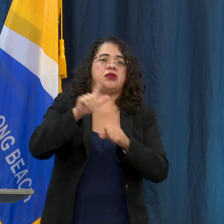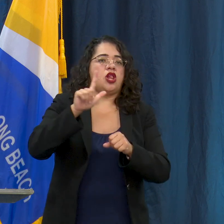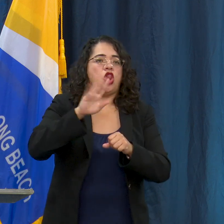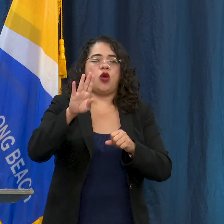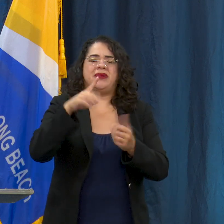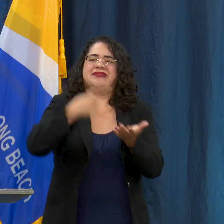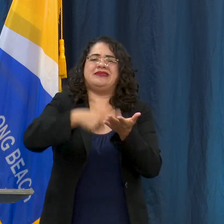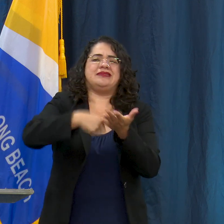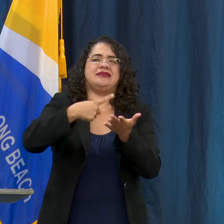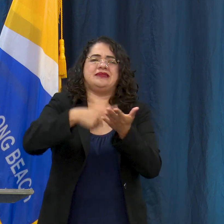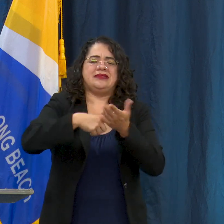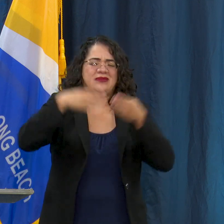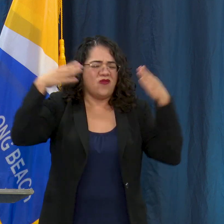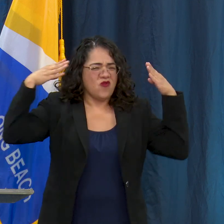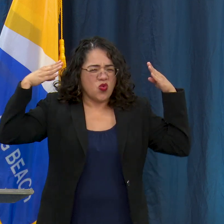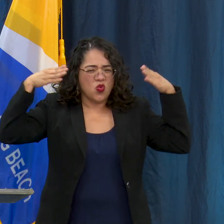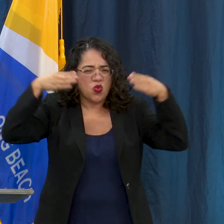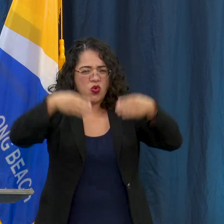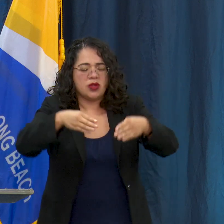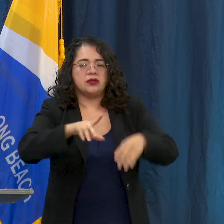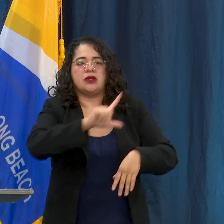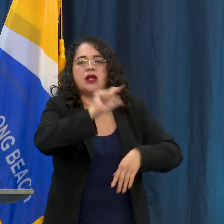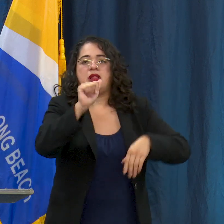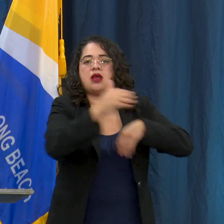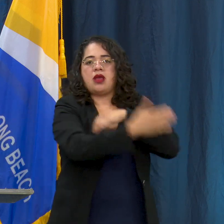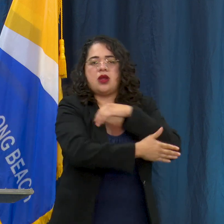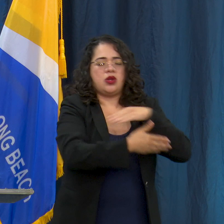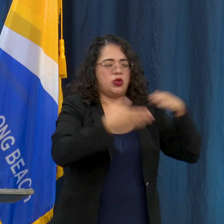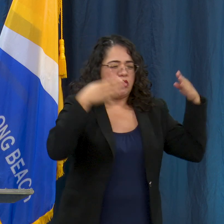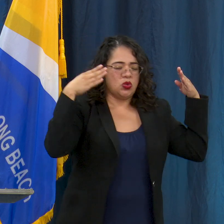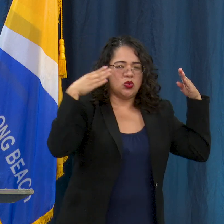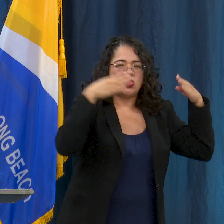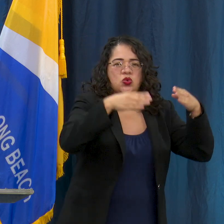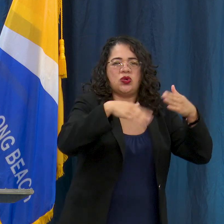county. We soon of course began a shutdown process